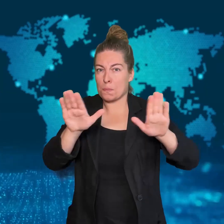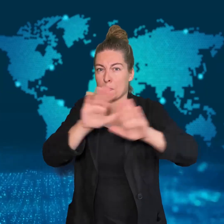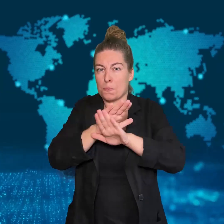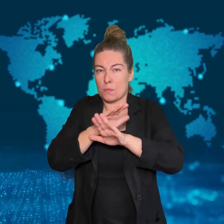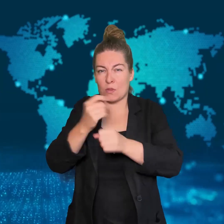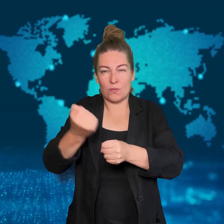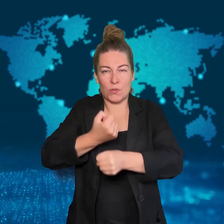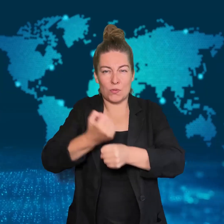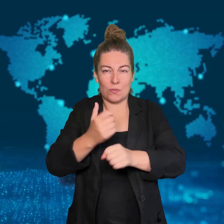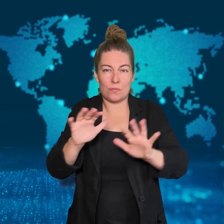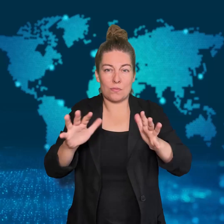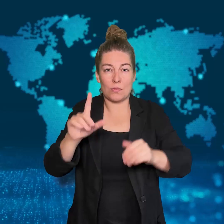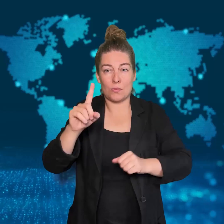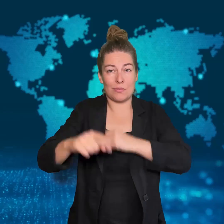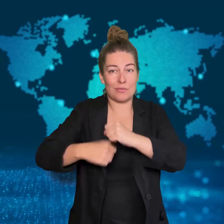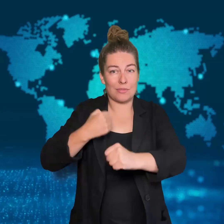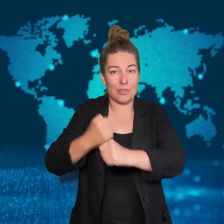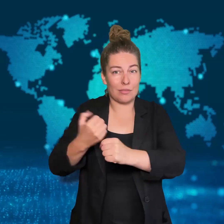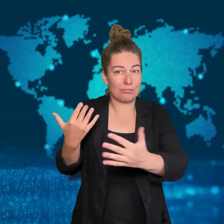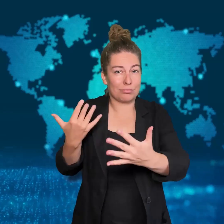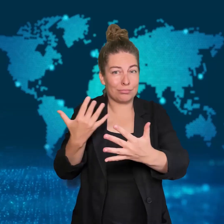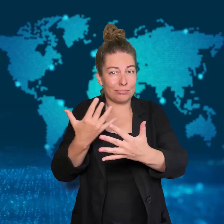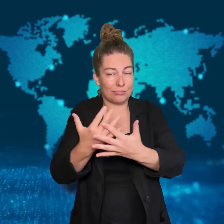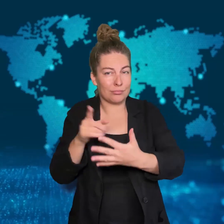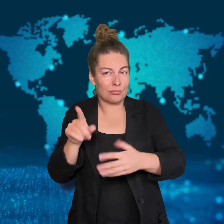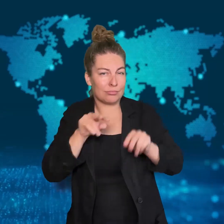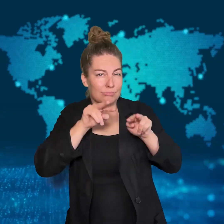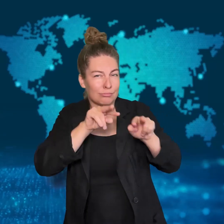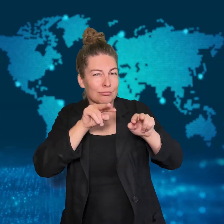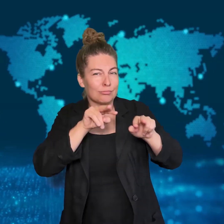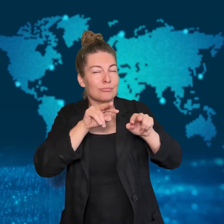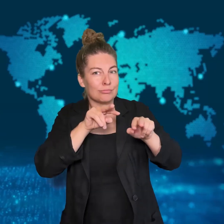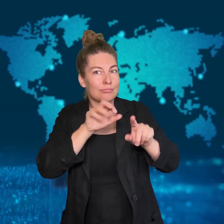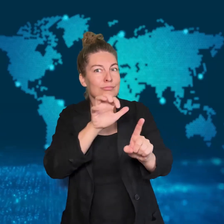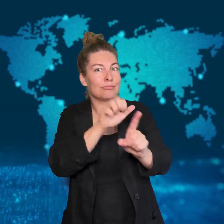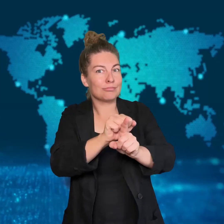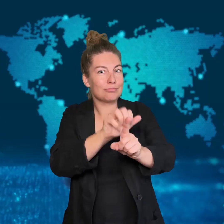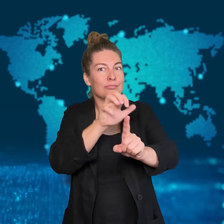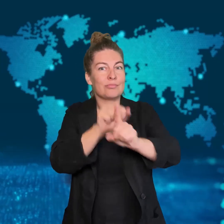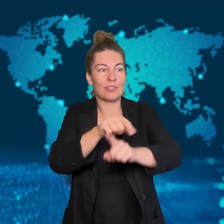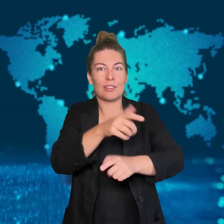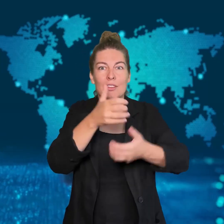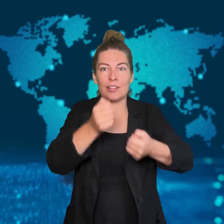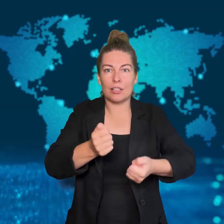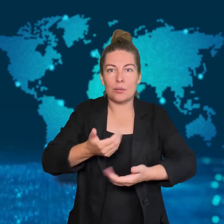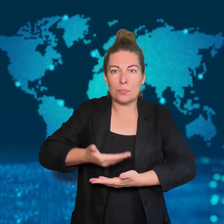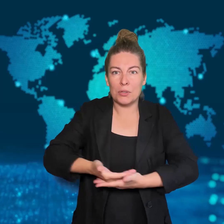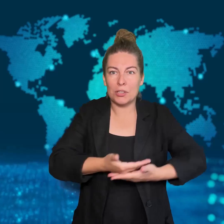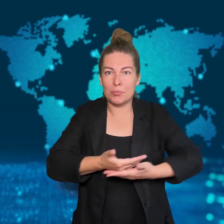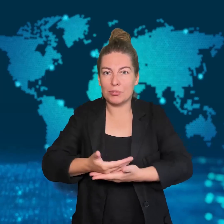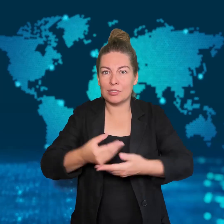and taking care of household registration requirements.